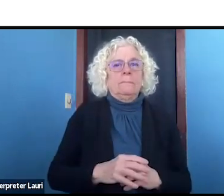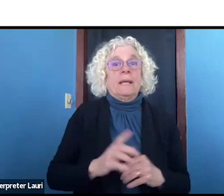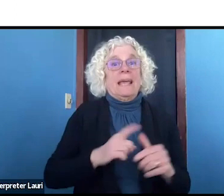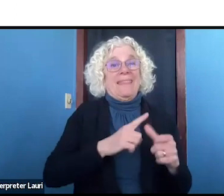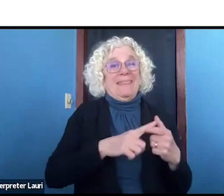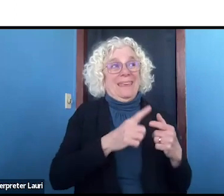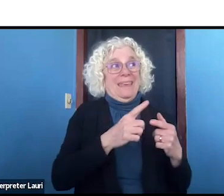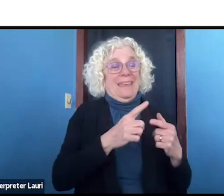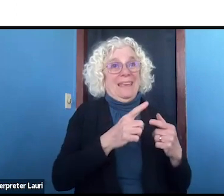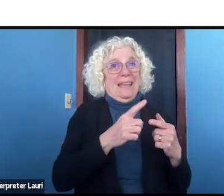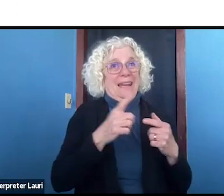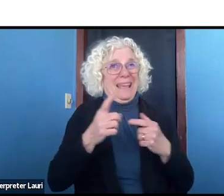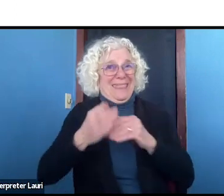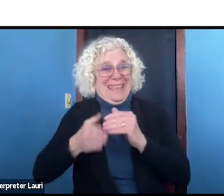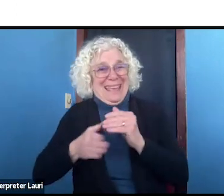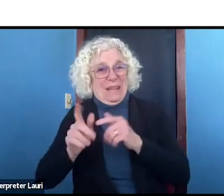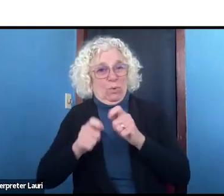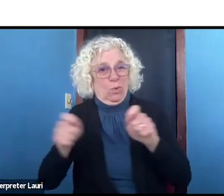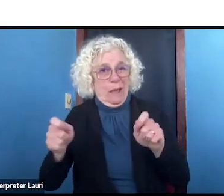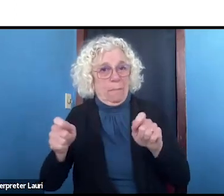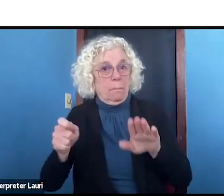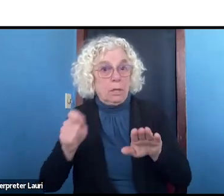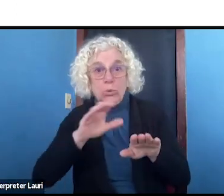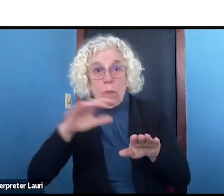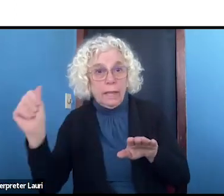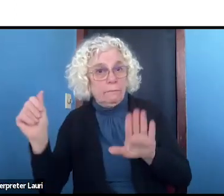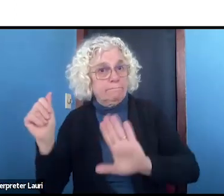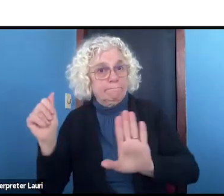But don't go away, because after we wrap up that portion,